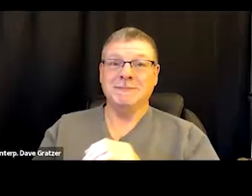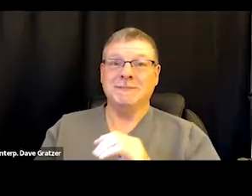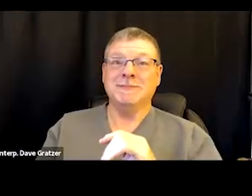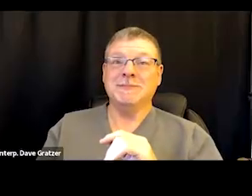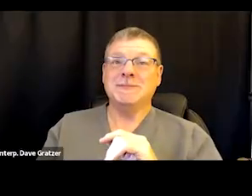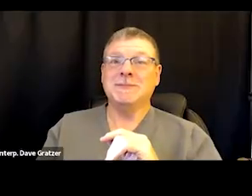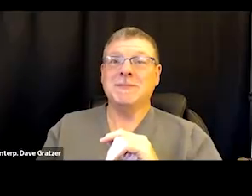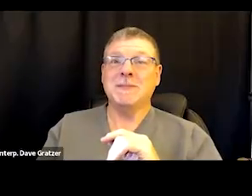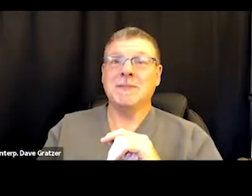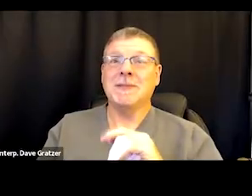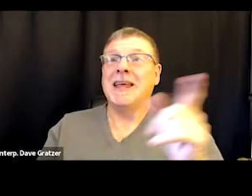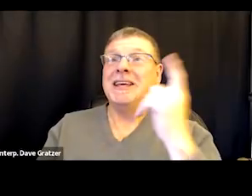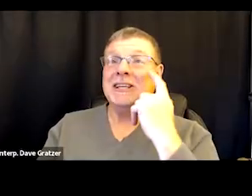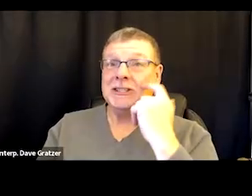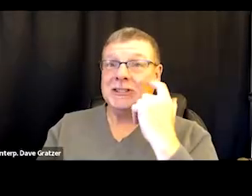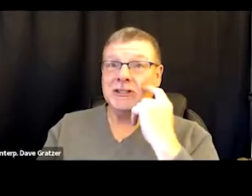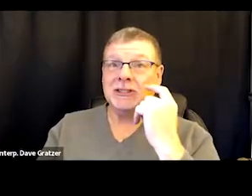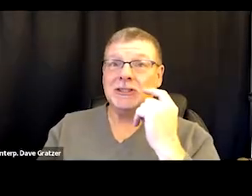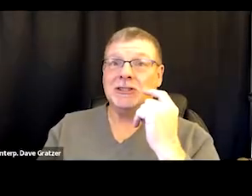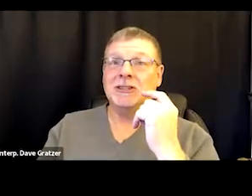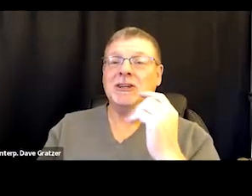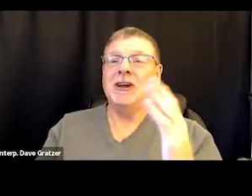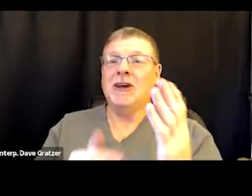Ms. Johnson recently authored a chapter on mental health courts